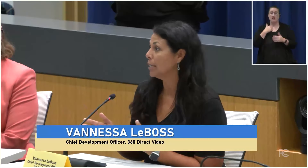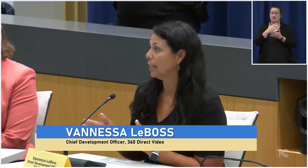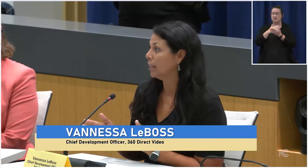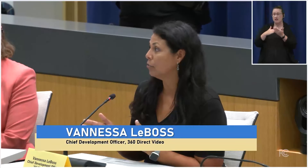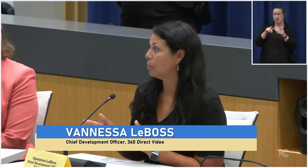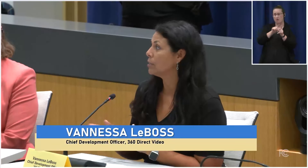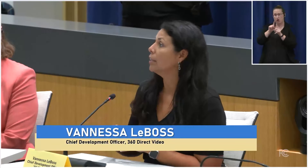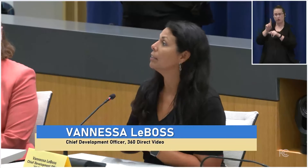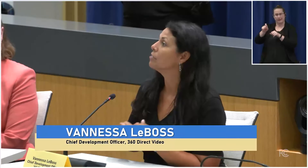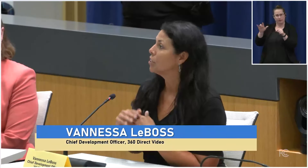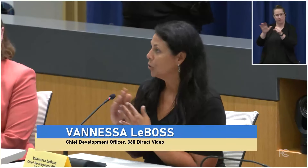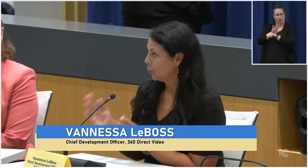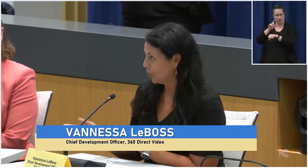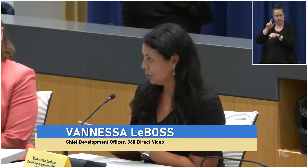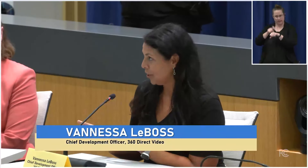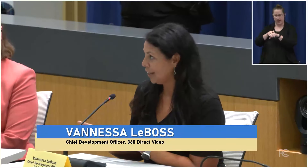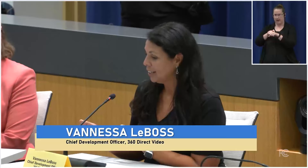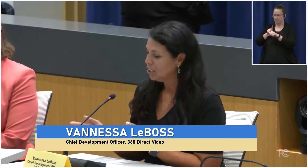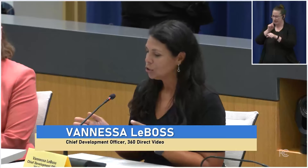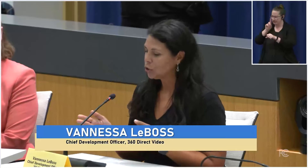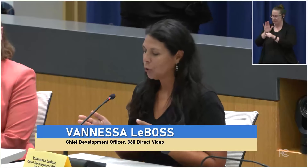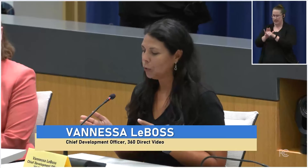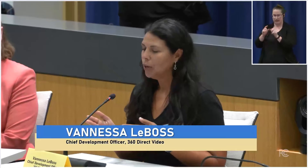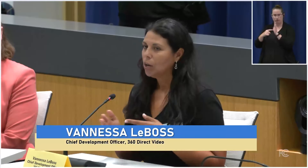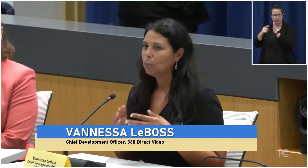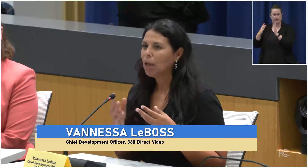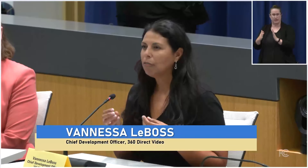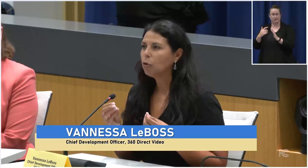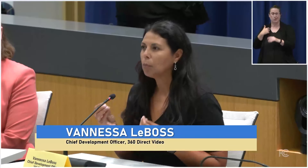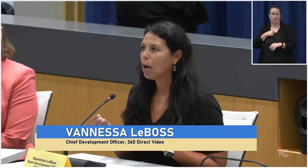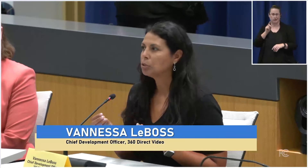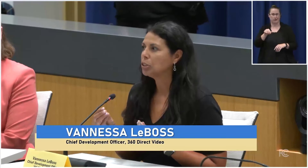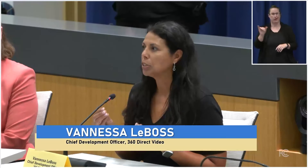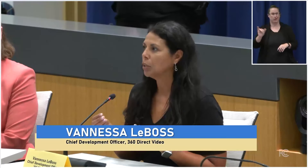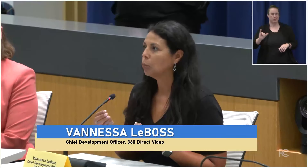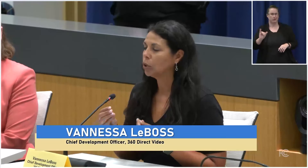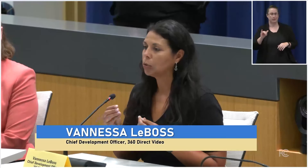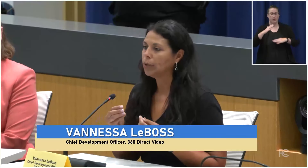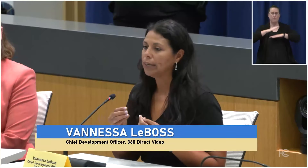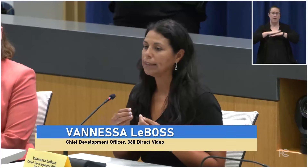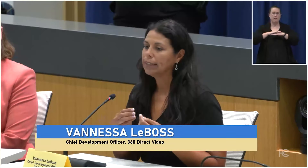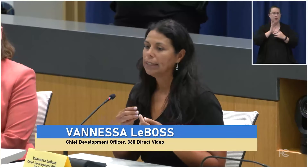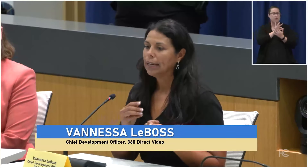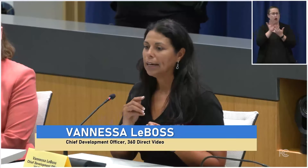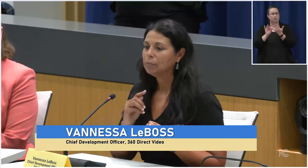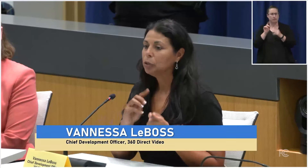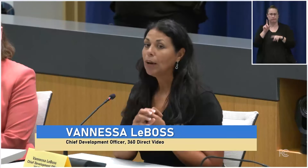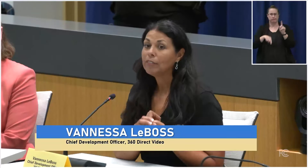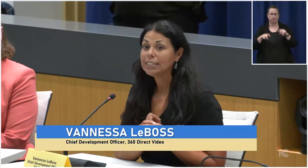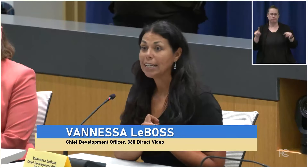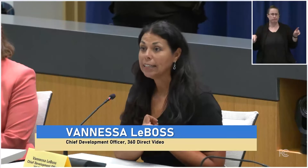ALREADY HAVE OUR OWN DEAF STAFF AND WE JUST NEED A PLATFORM THAT'S GREAT WE DO THAT WE JUST LEASE A PLATFORM AND THEN THERE'S